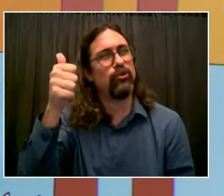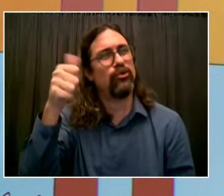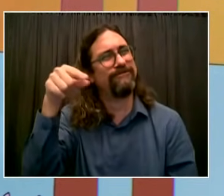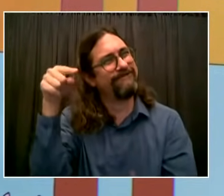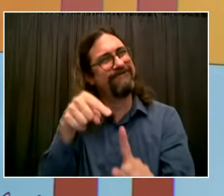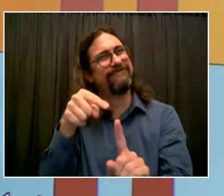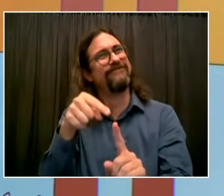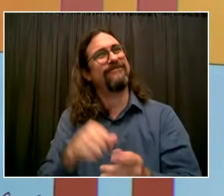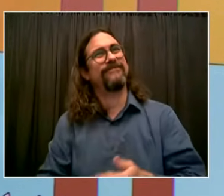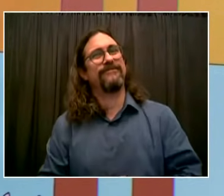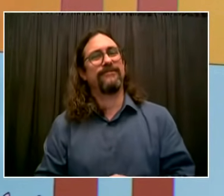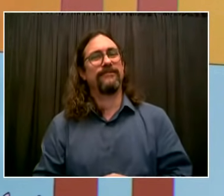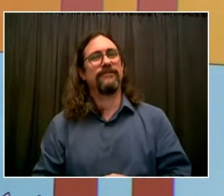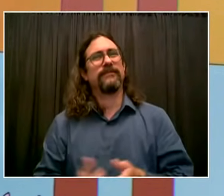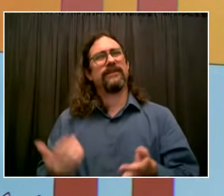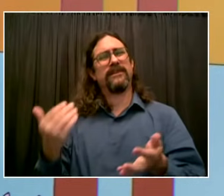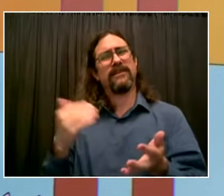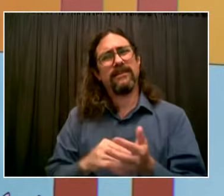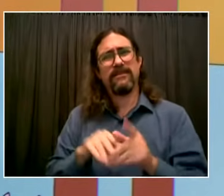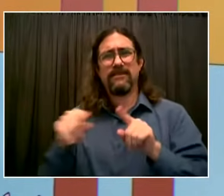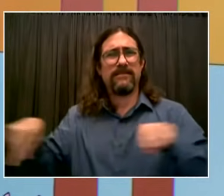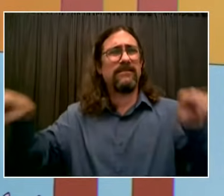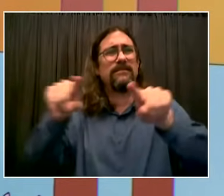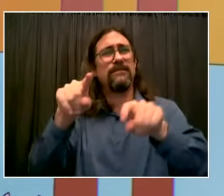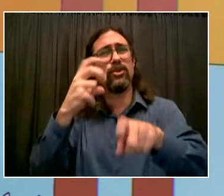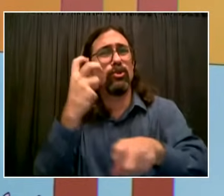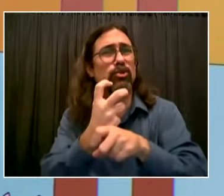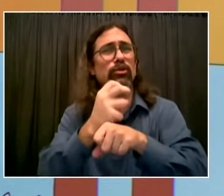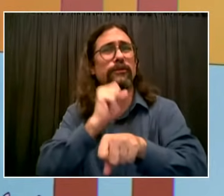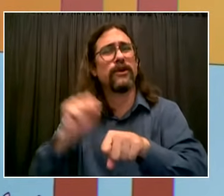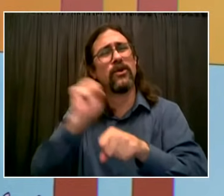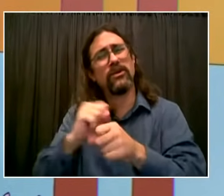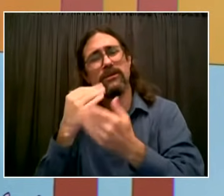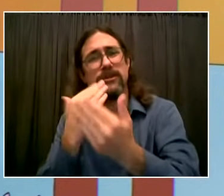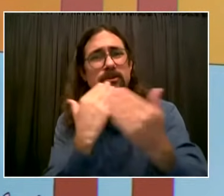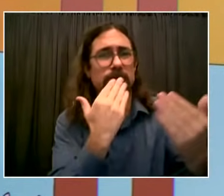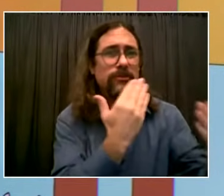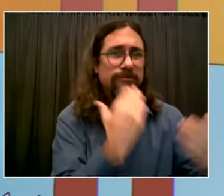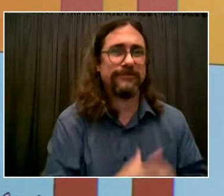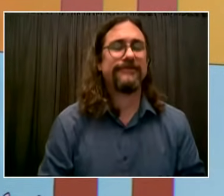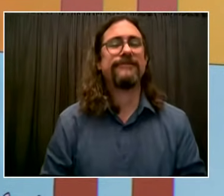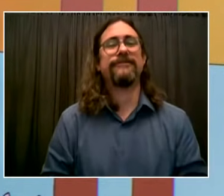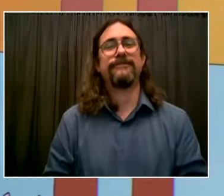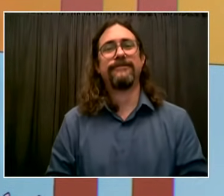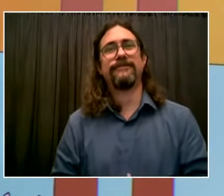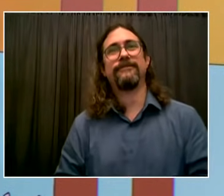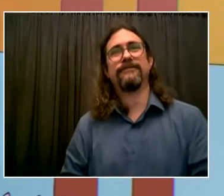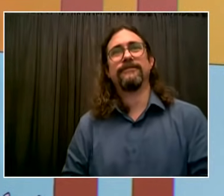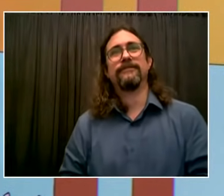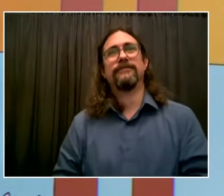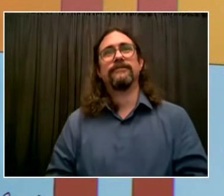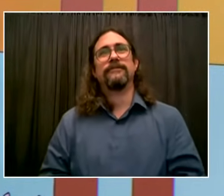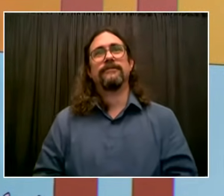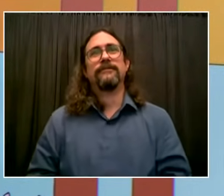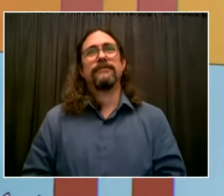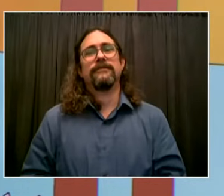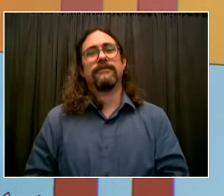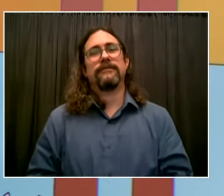NOW HERE WE■ç ARE TALKING ABOUT AL LTHE WAYS THAT